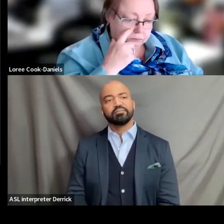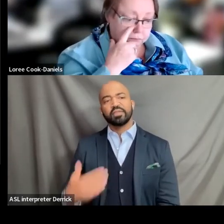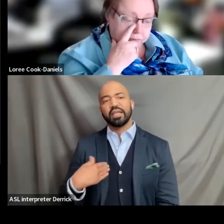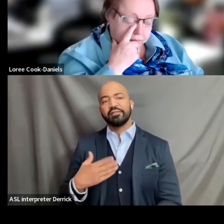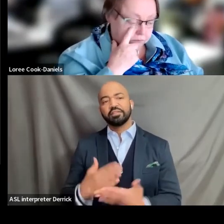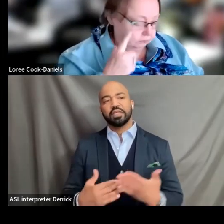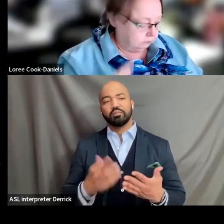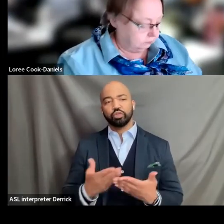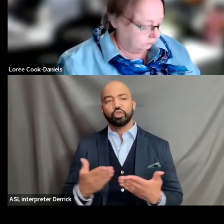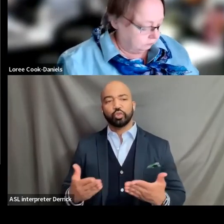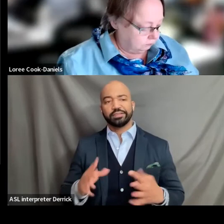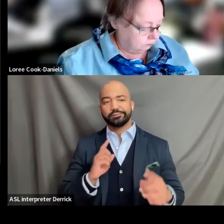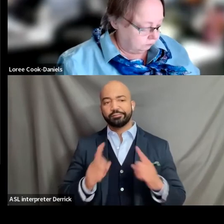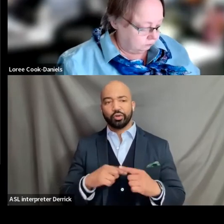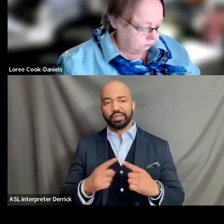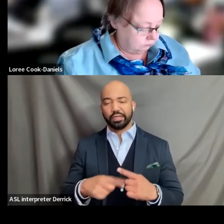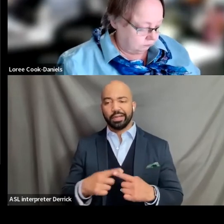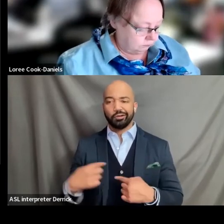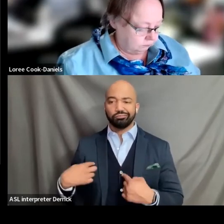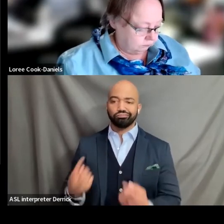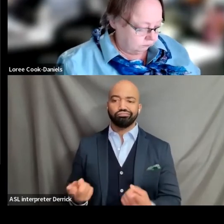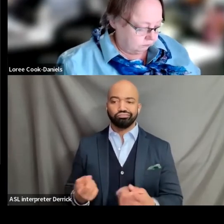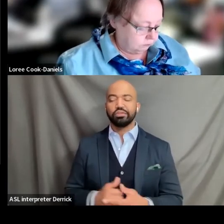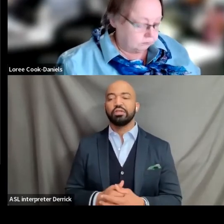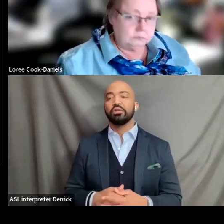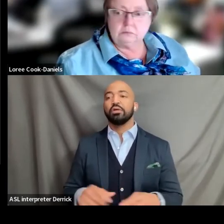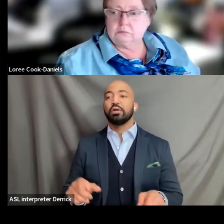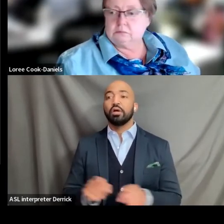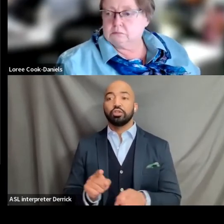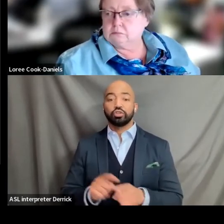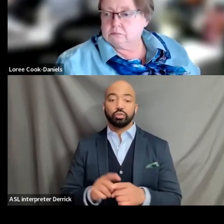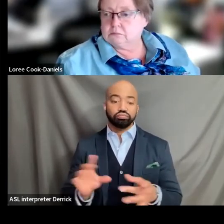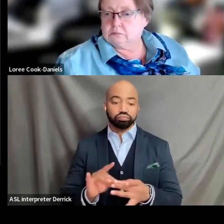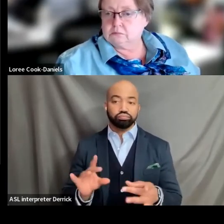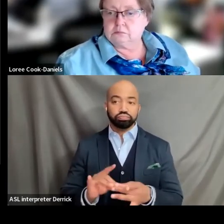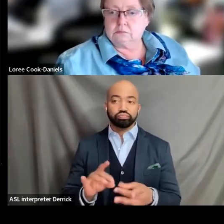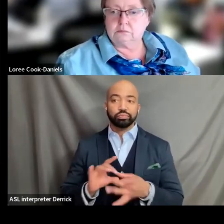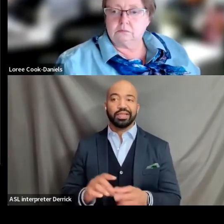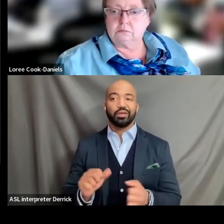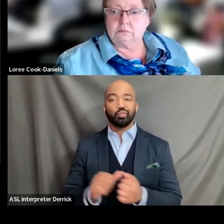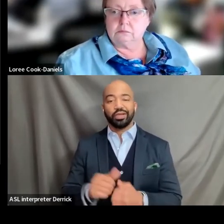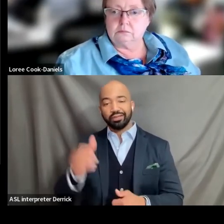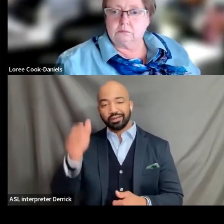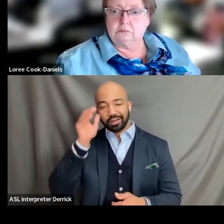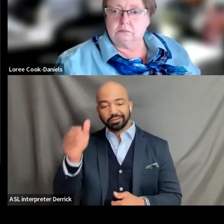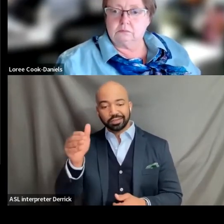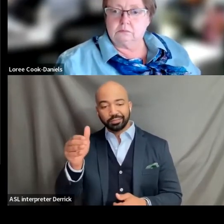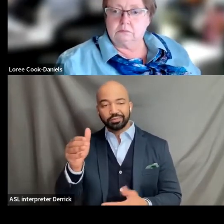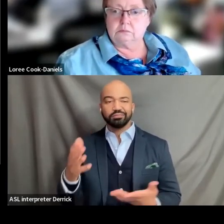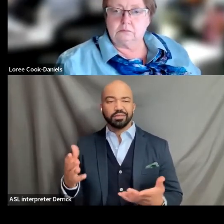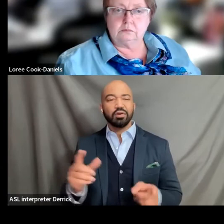that we've been kind of referring to or have brought in concepts from. As well as some other things that you may find